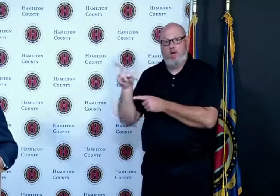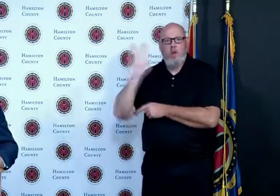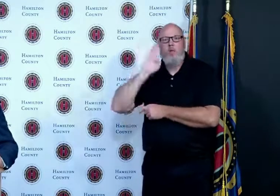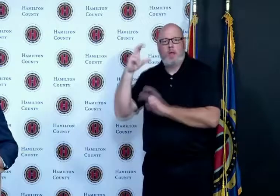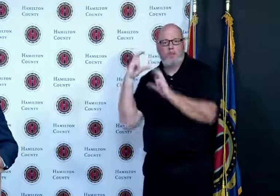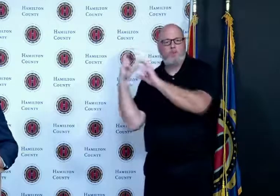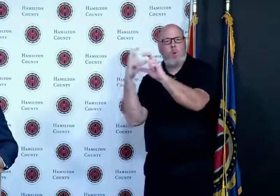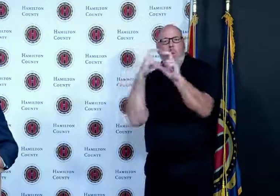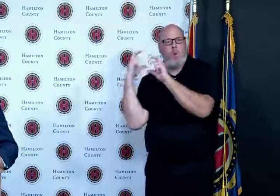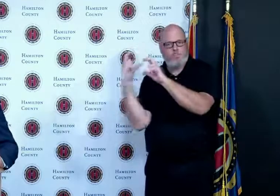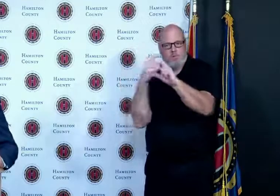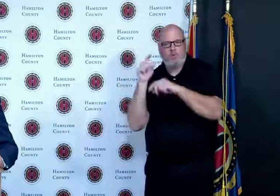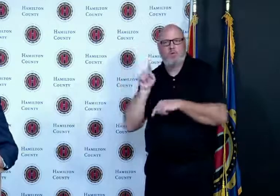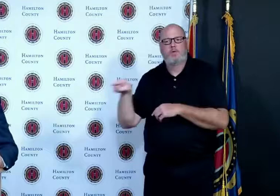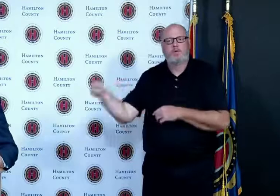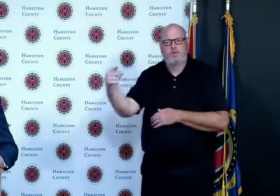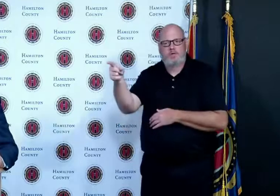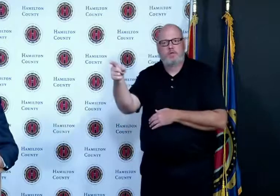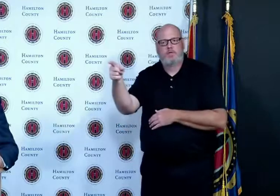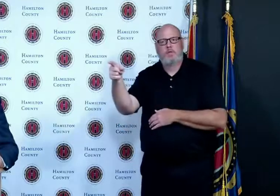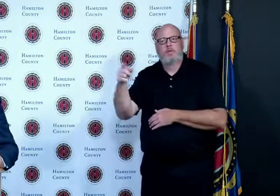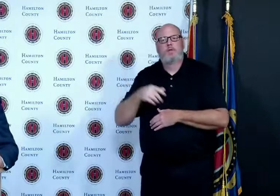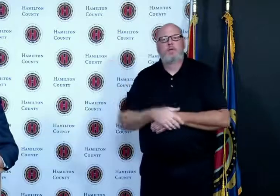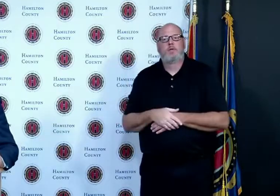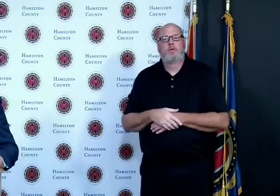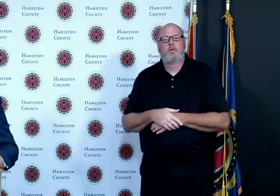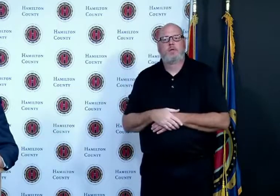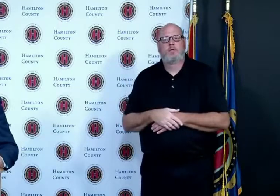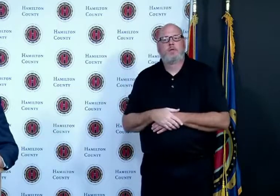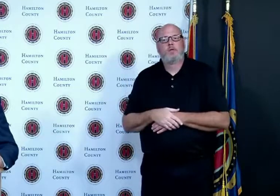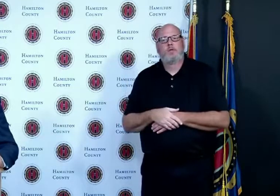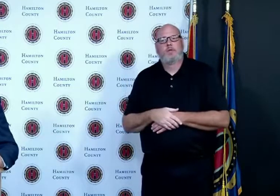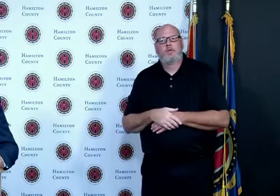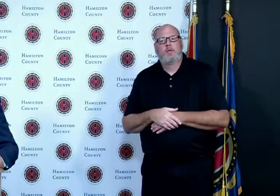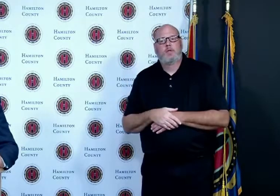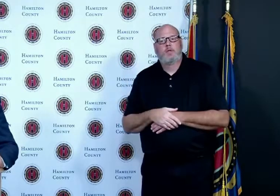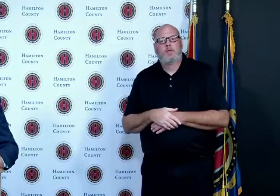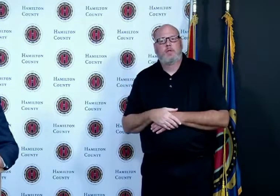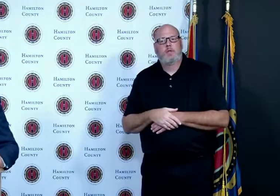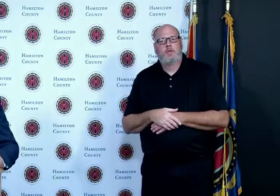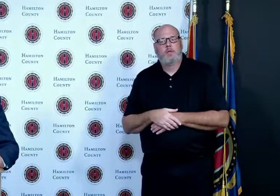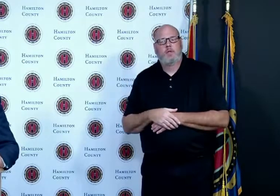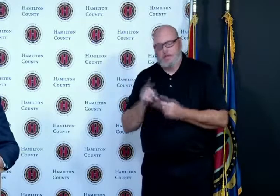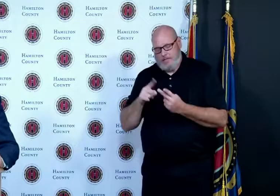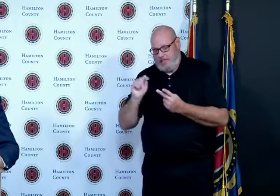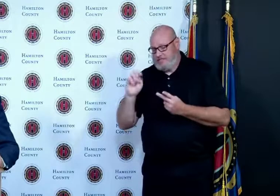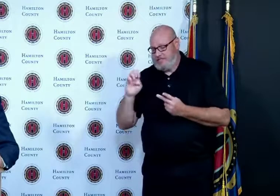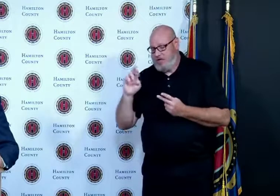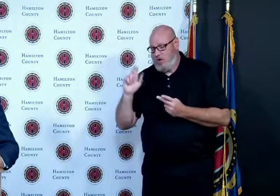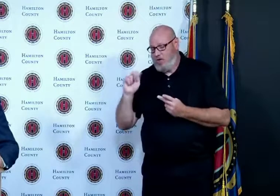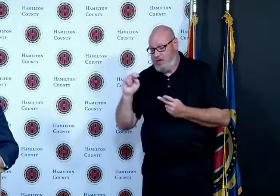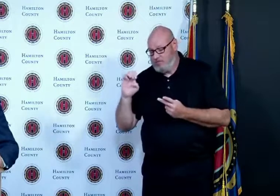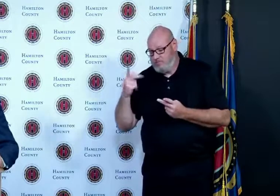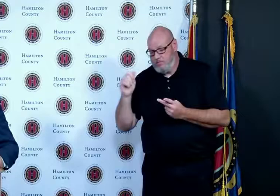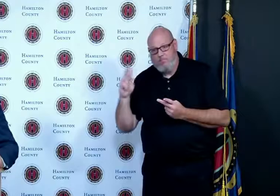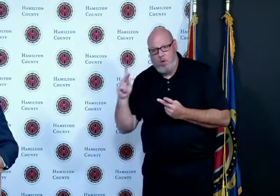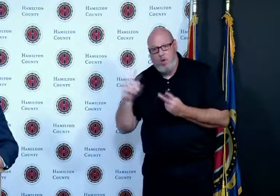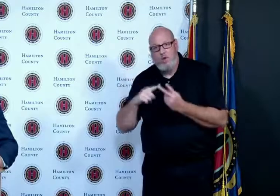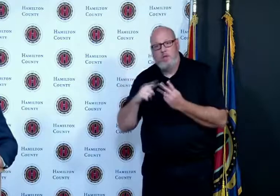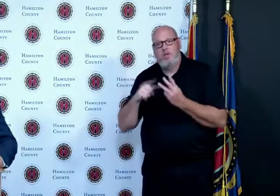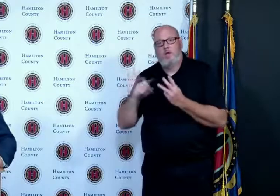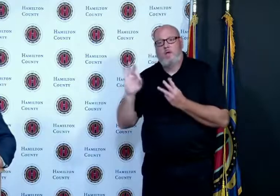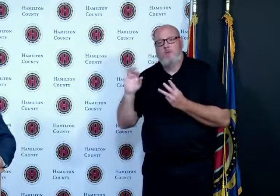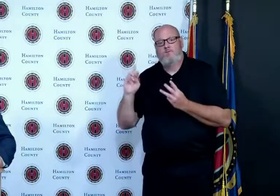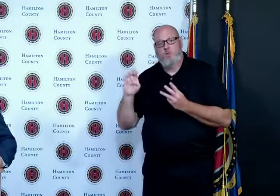we're also in Delhi Evendale terrace park forest park Sharonville Green Township North College Hill